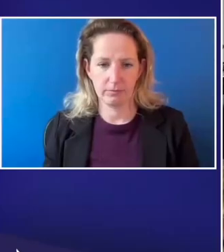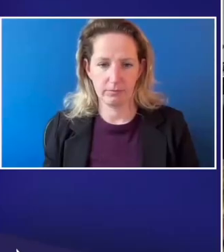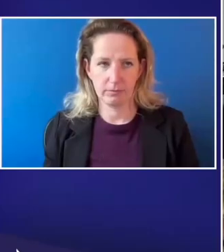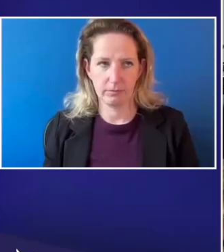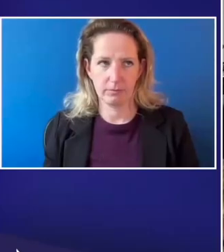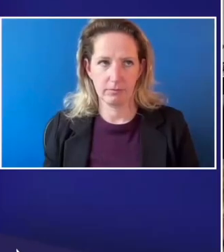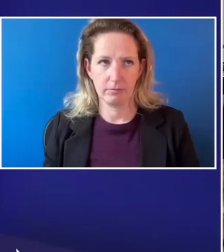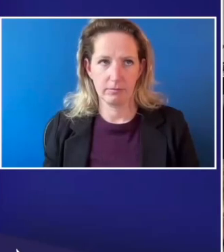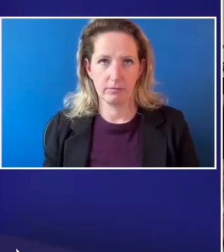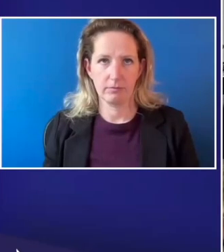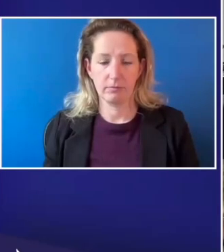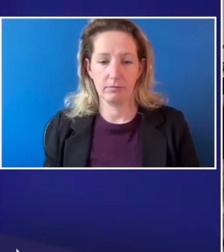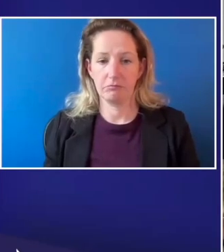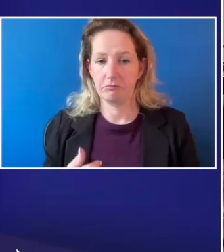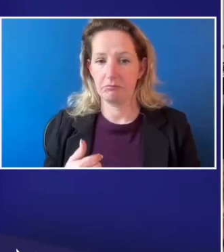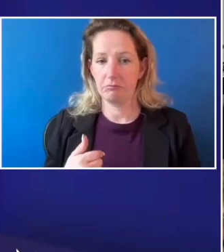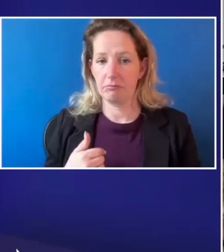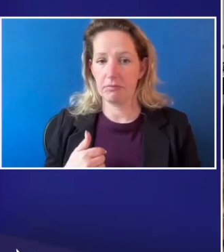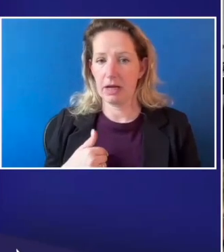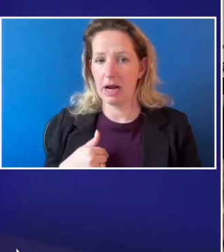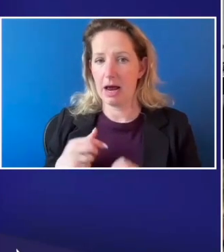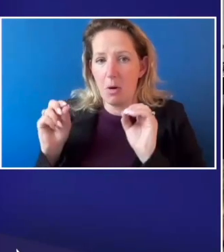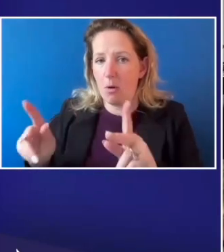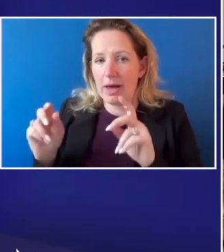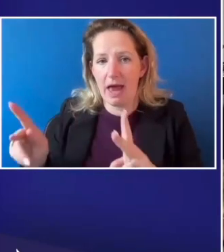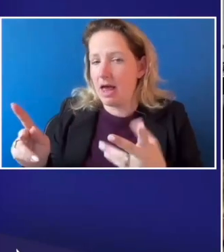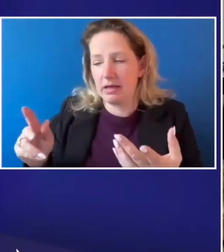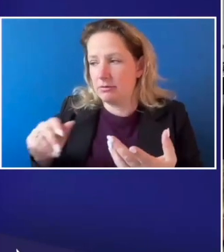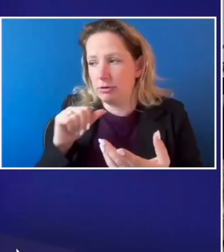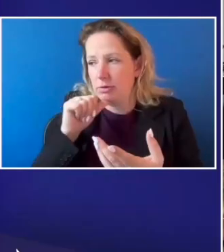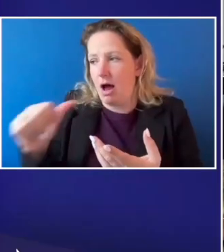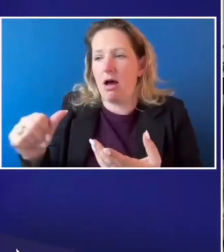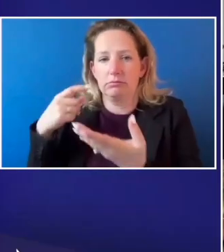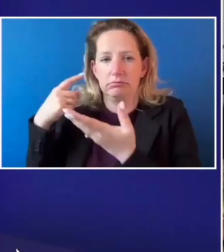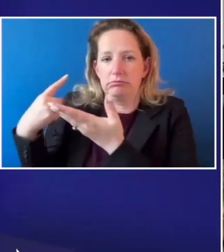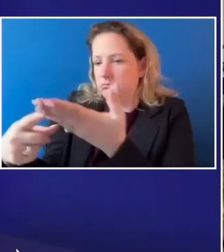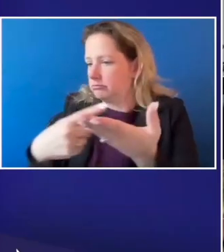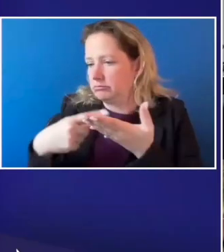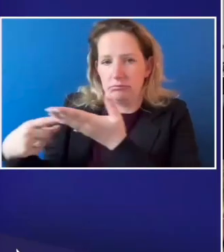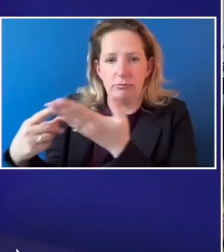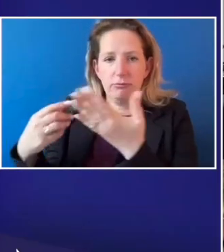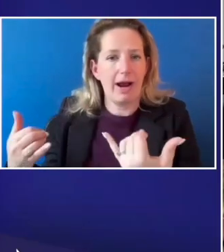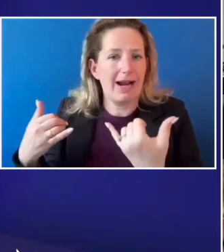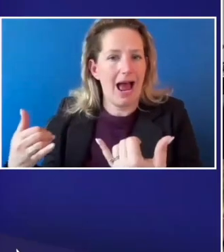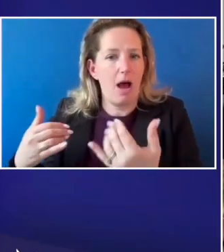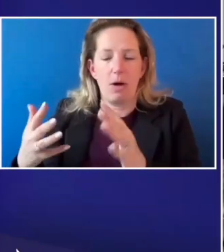And I'm okay not having dial on it now. It's just I wanted to point it out so that you can Flag it later, man.